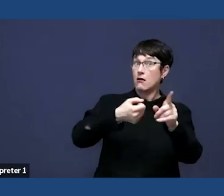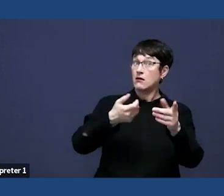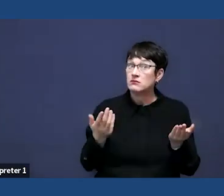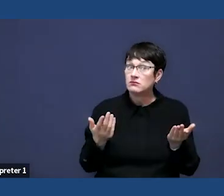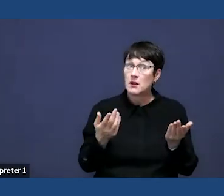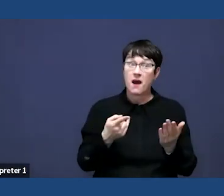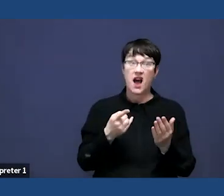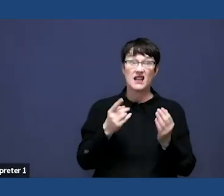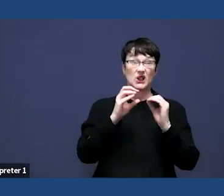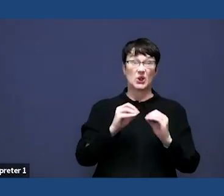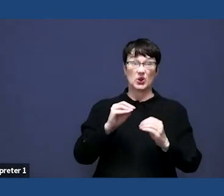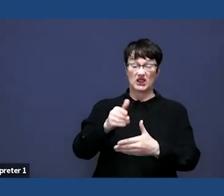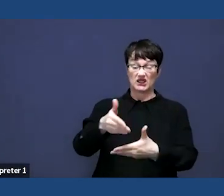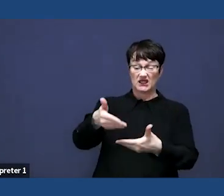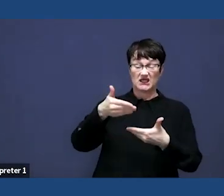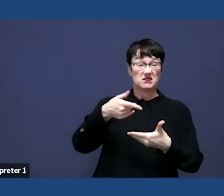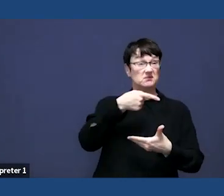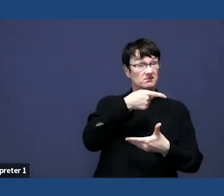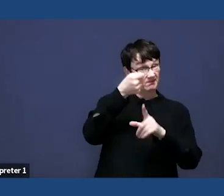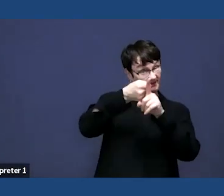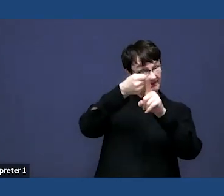to employment, inclusive design, and other practices.